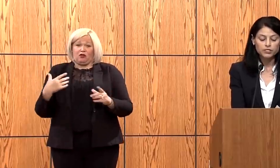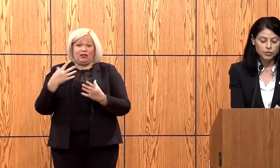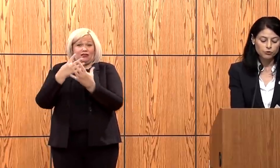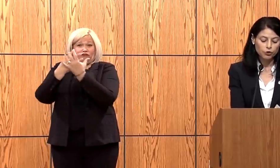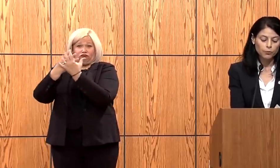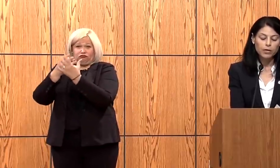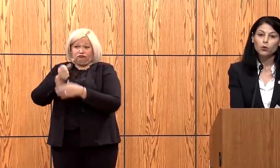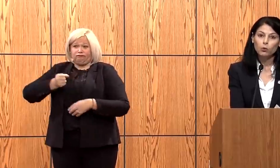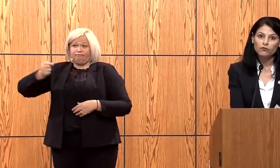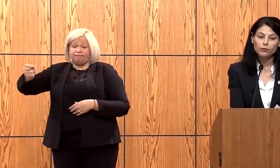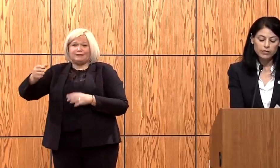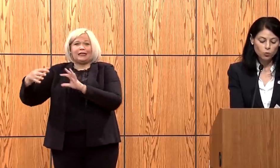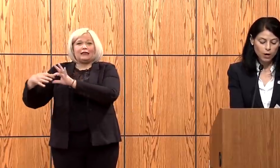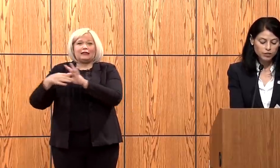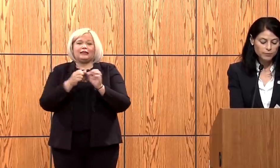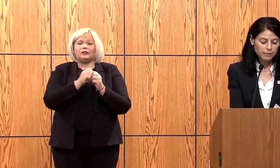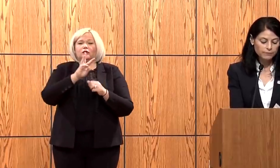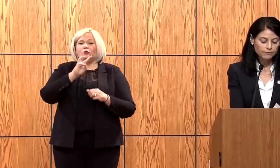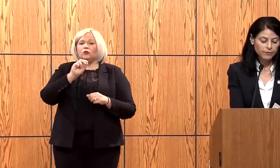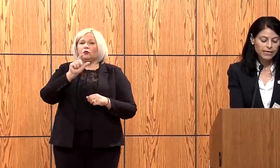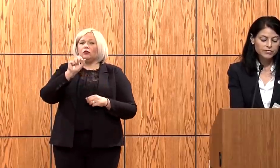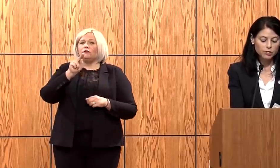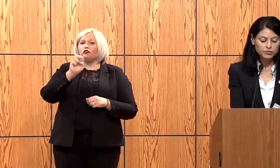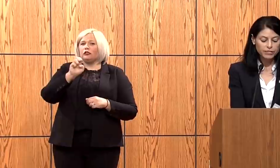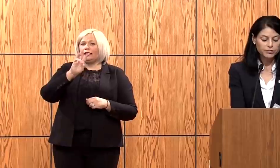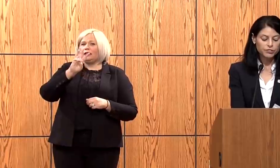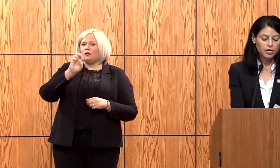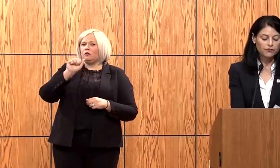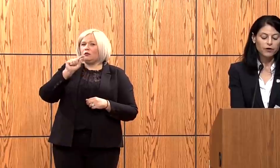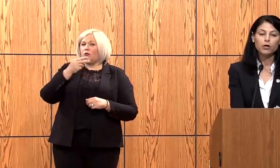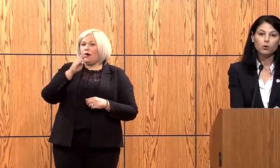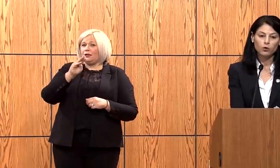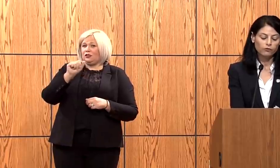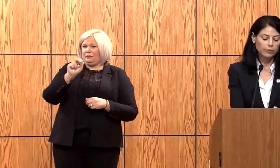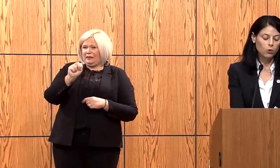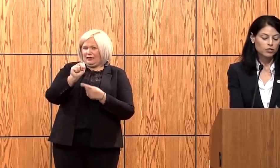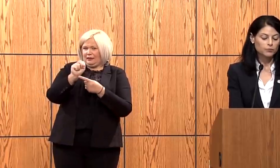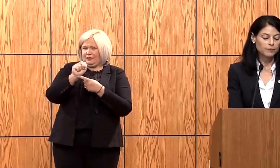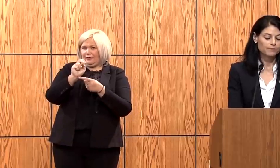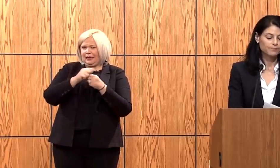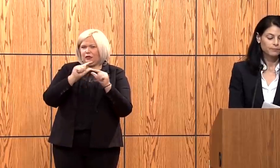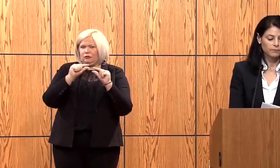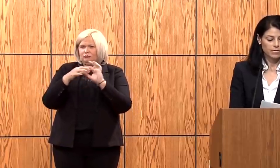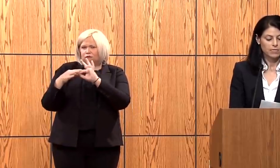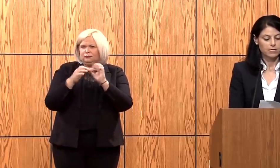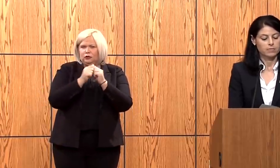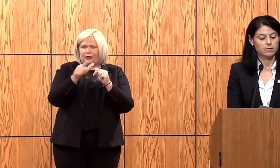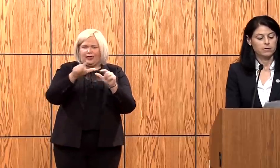AGAINST SEVEN INDIVIDUALS, ALL OF WHOM ARE NOW IN CUSTODY OF WHOM ARE NOW IN CUSTODY LINKED TO THE MILITIA GROUP